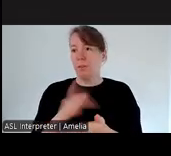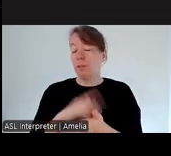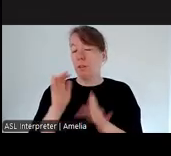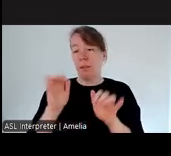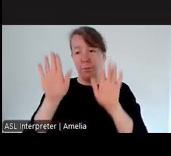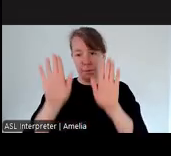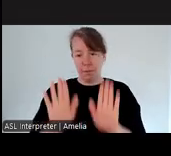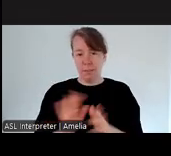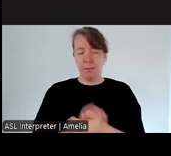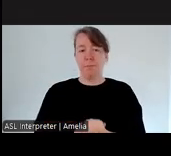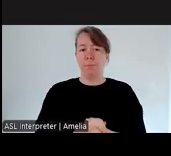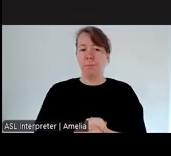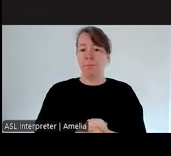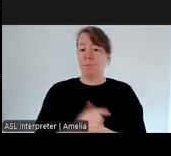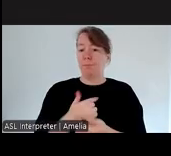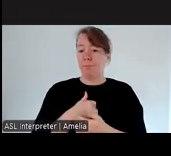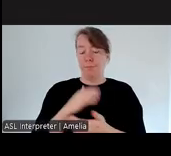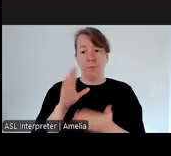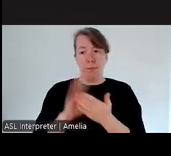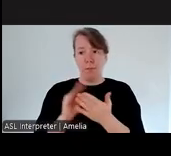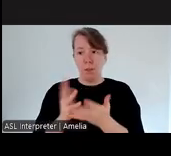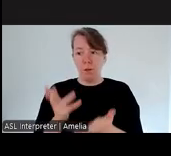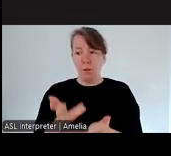I also learned a lot just from reading the work of my colleagues